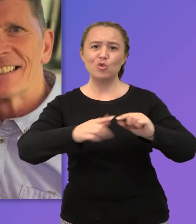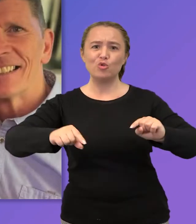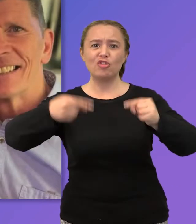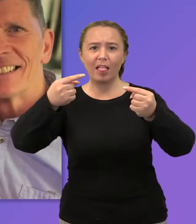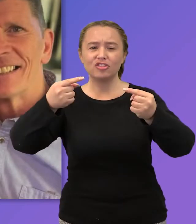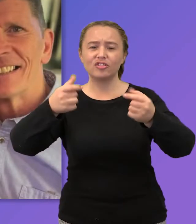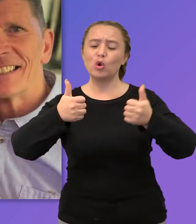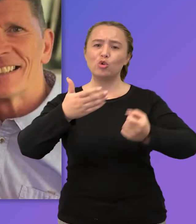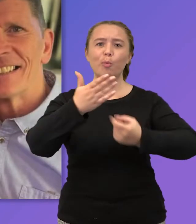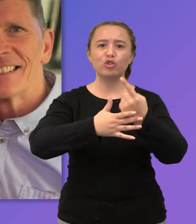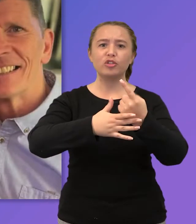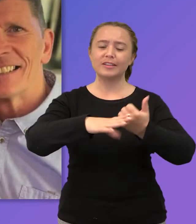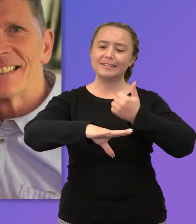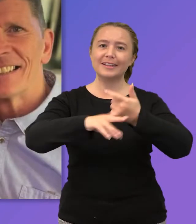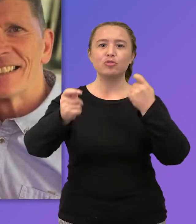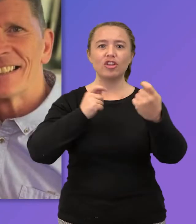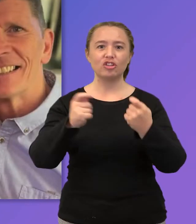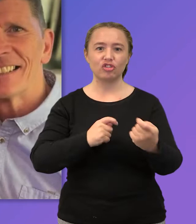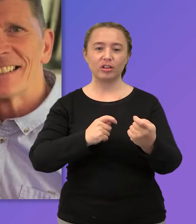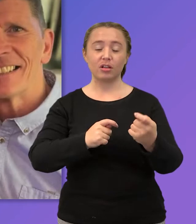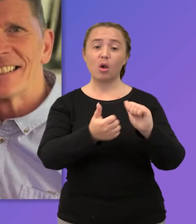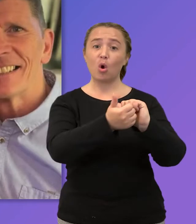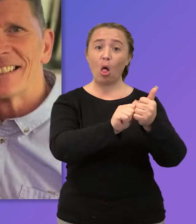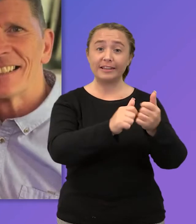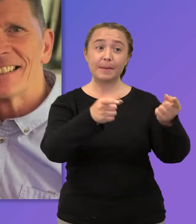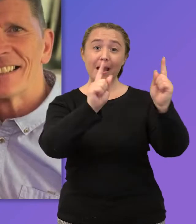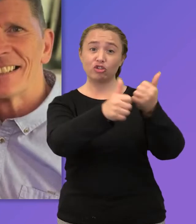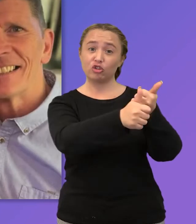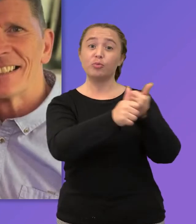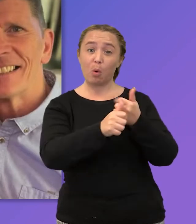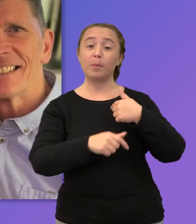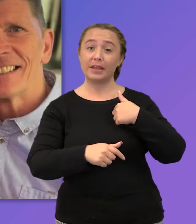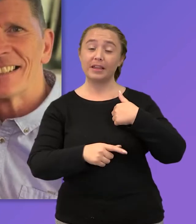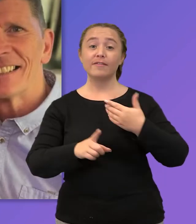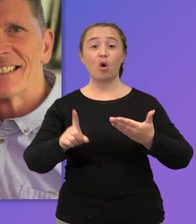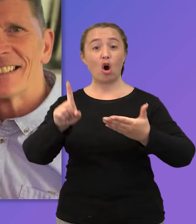to implement change. I know I can rely on the support of my colleagues and managers to help me achieve my objectives.